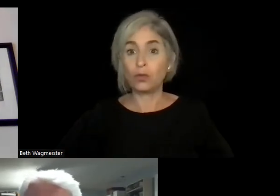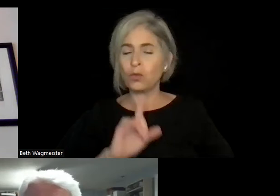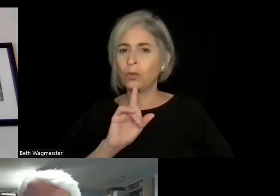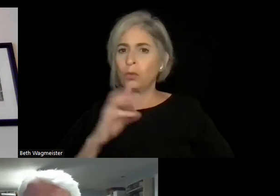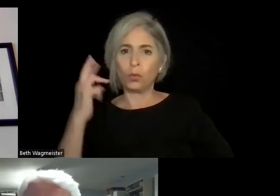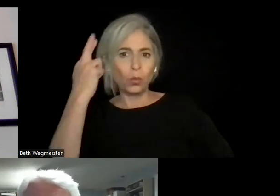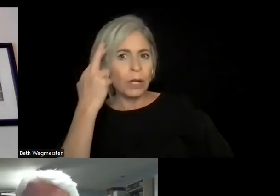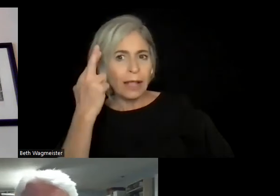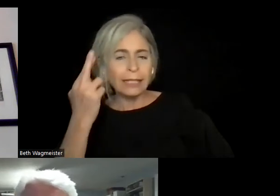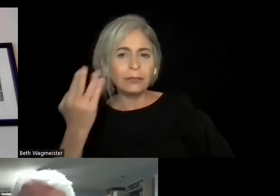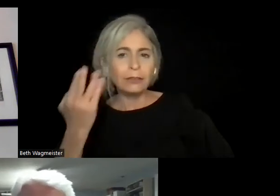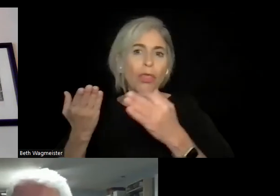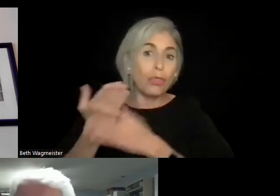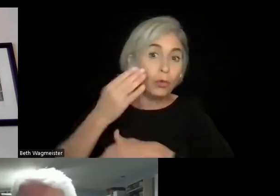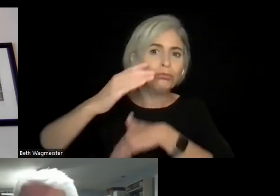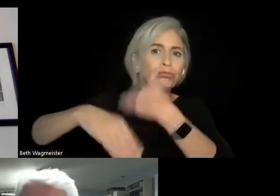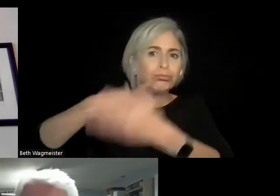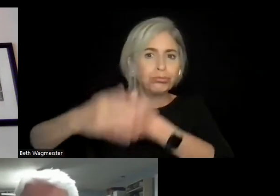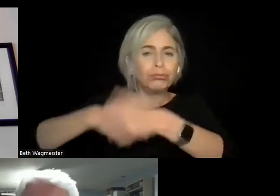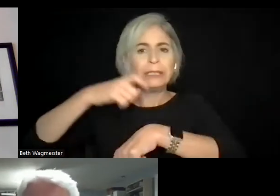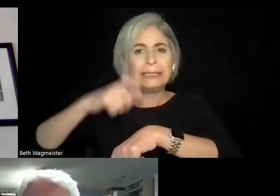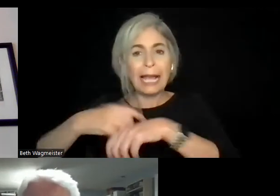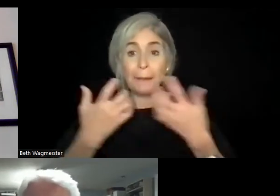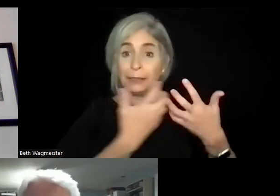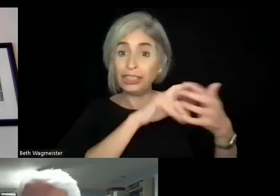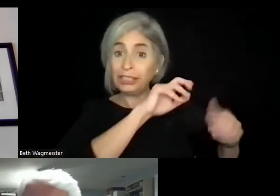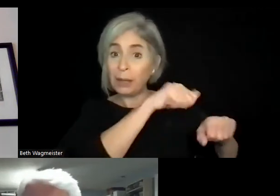it, and that I think is one of the things that is